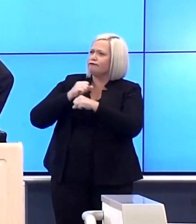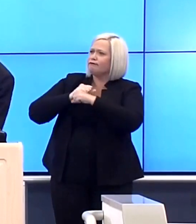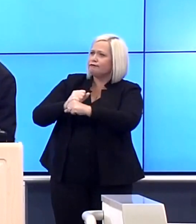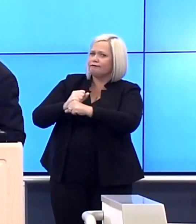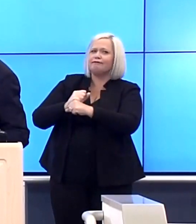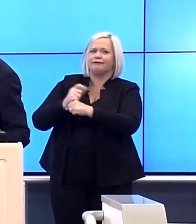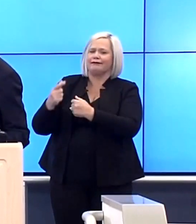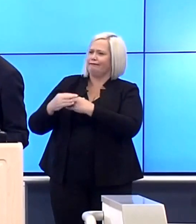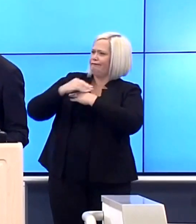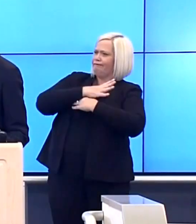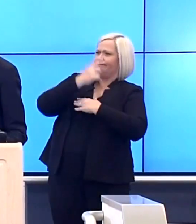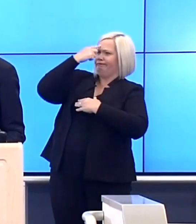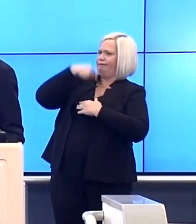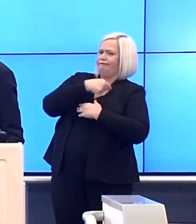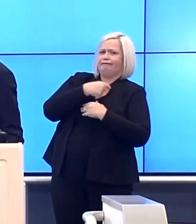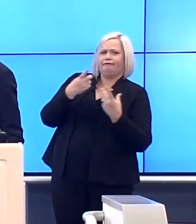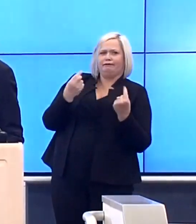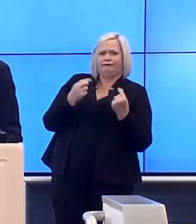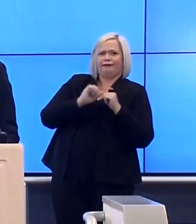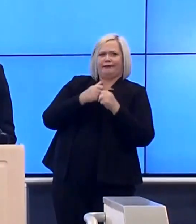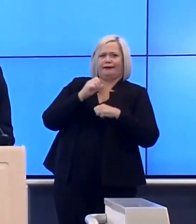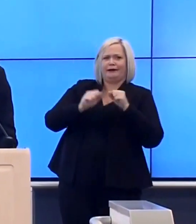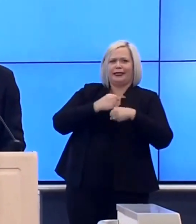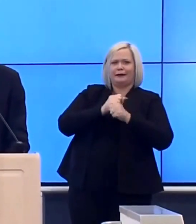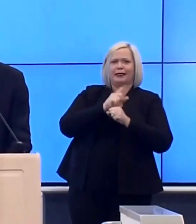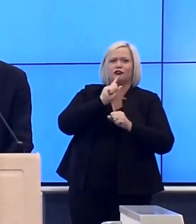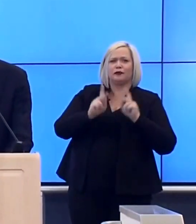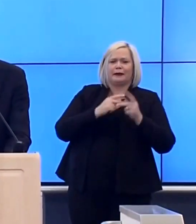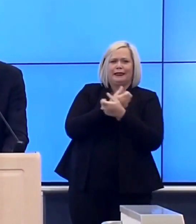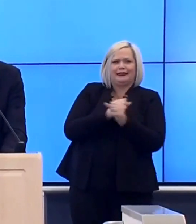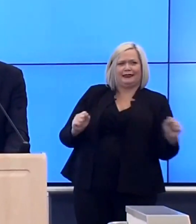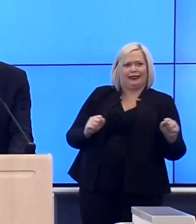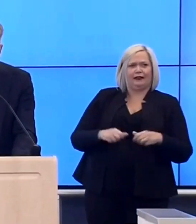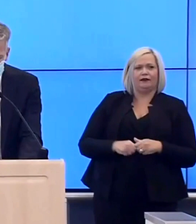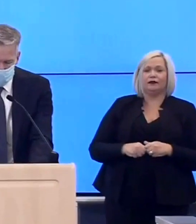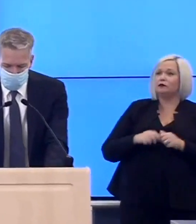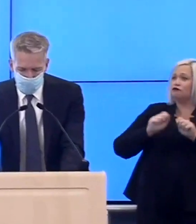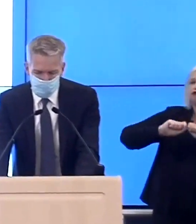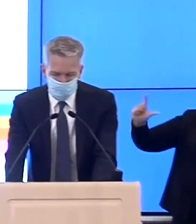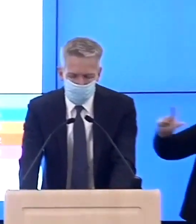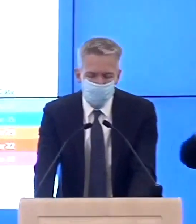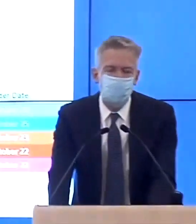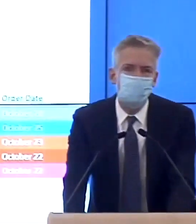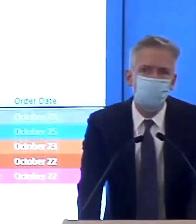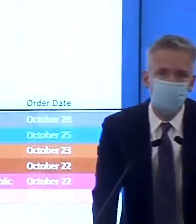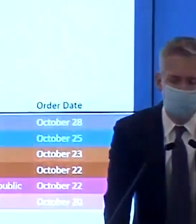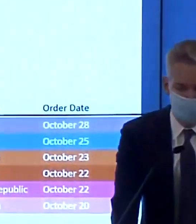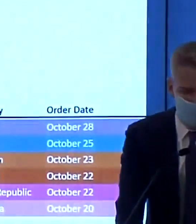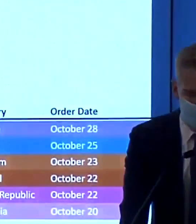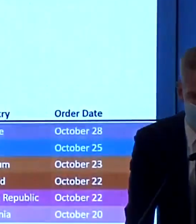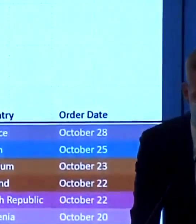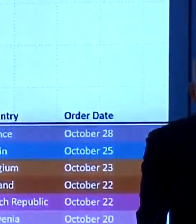MICHIGAN AND AROUND THE COUNTRY. GO TO NEXT SLIDE PLEASE? GO TO NEXT SLIDE PLEASE? IF YOU LOOK AT THE GRAPH, YOU